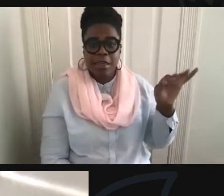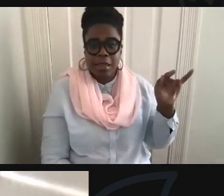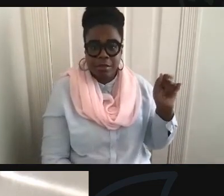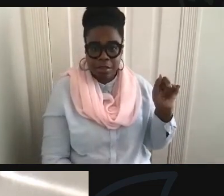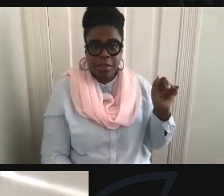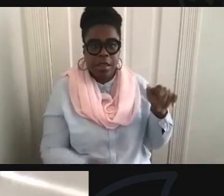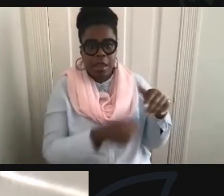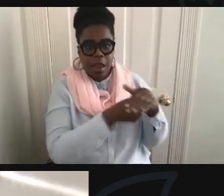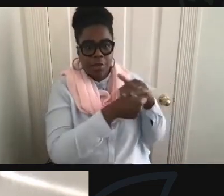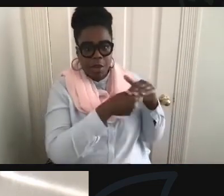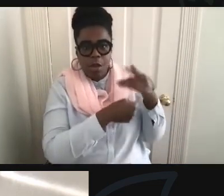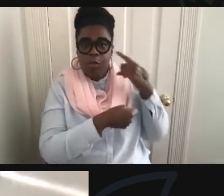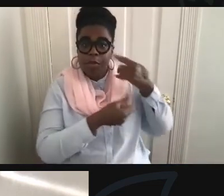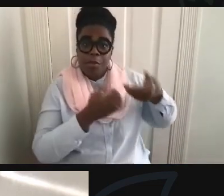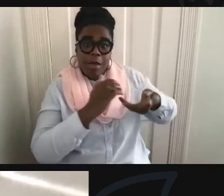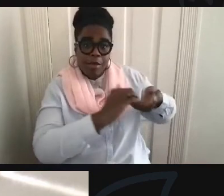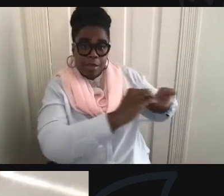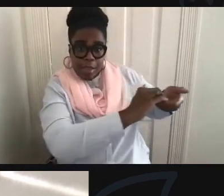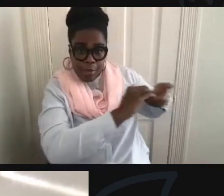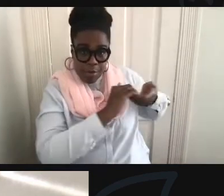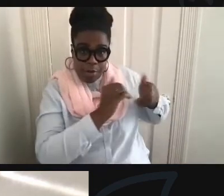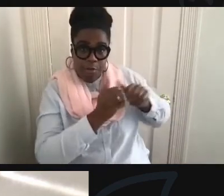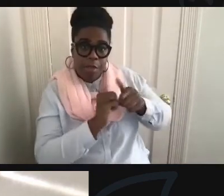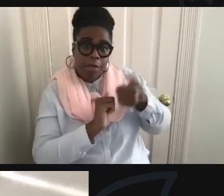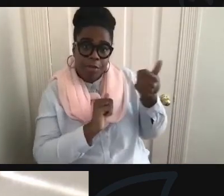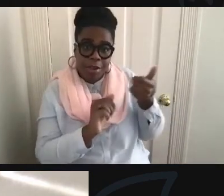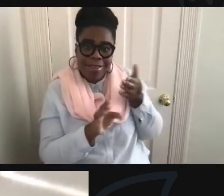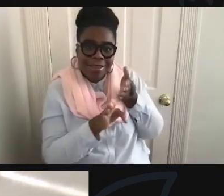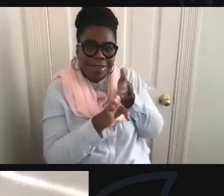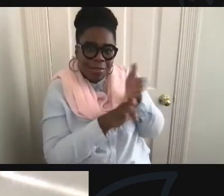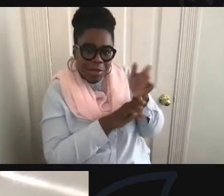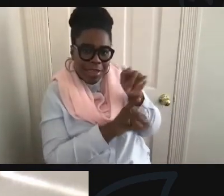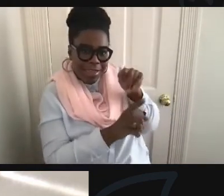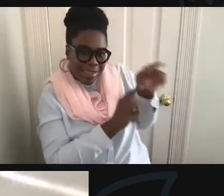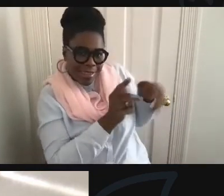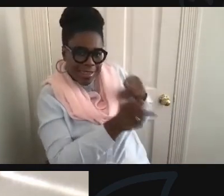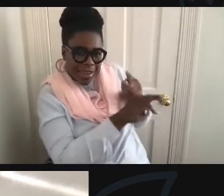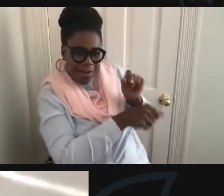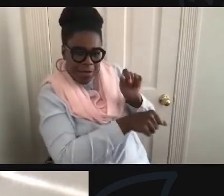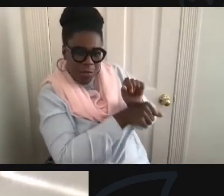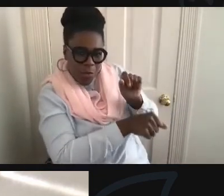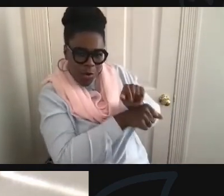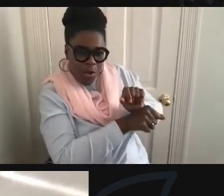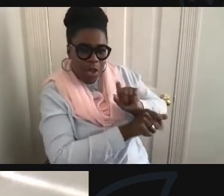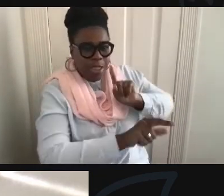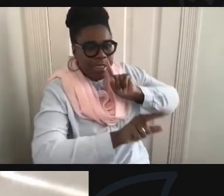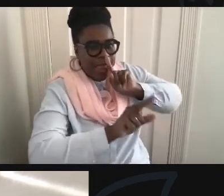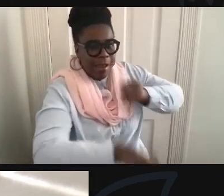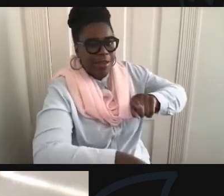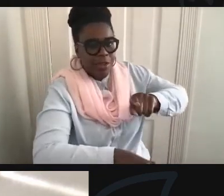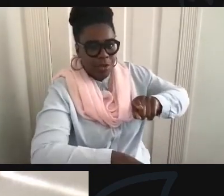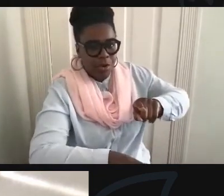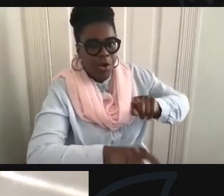collaborating others just sort of that, that specialize on this type of work to answer these questions, but it does suggest that